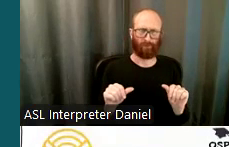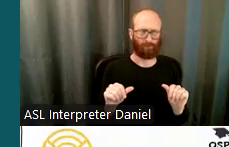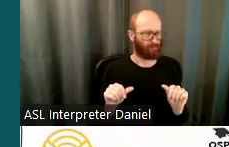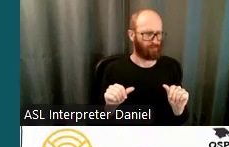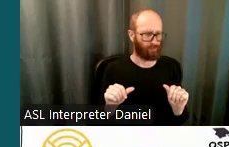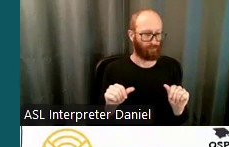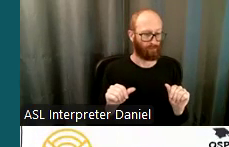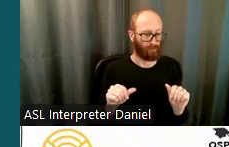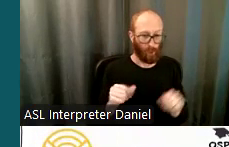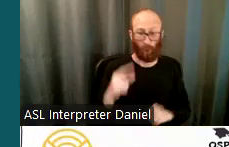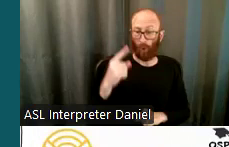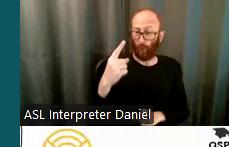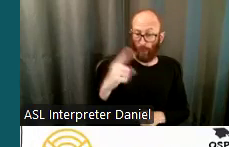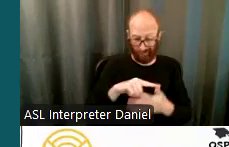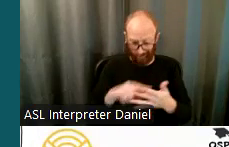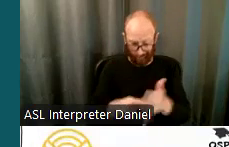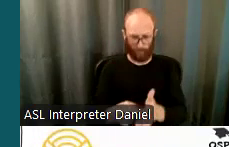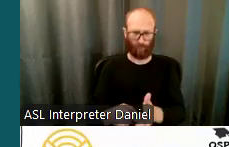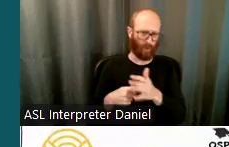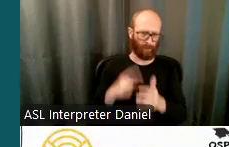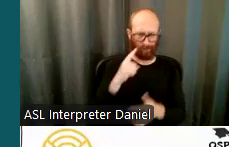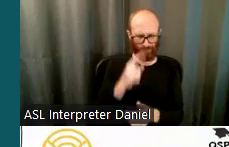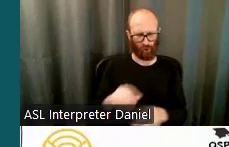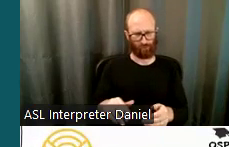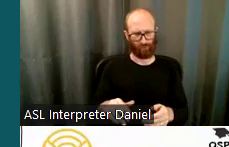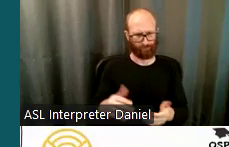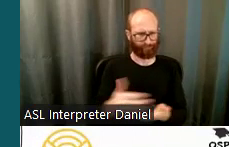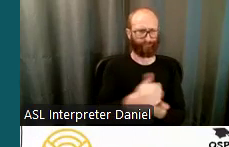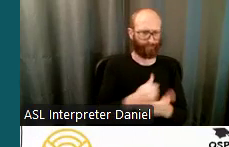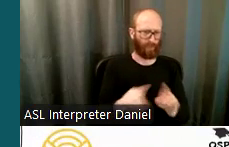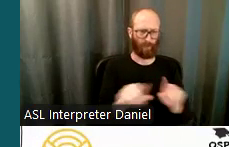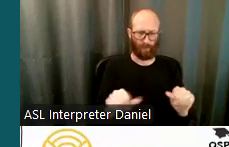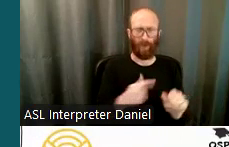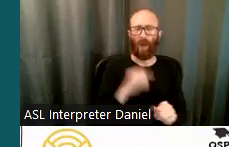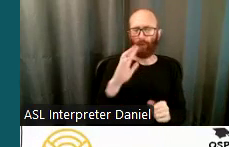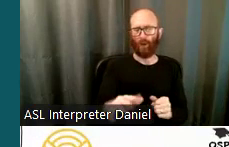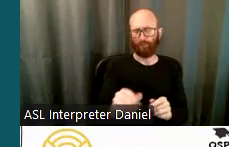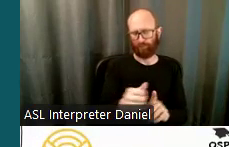earn that one diploma. I will go into more detail about what those requirements are and